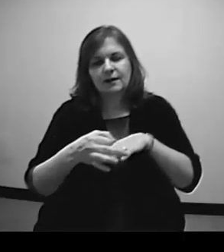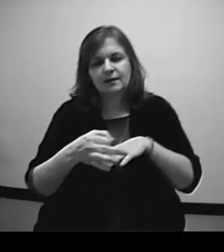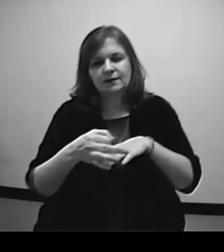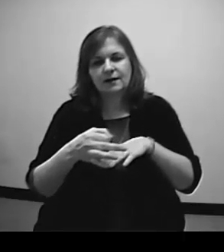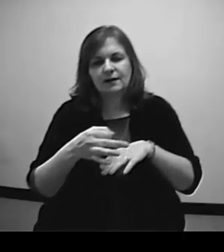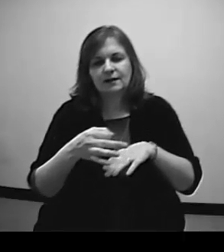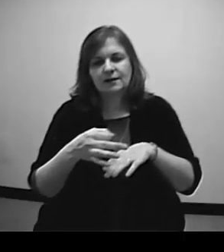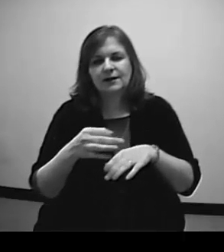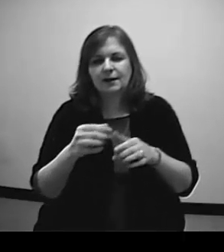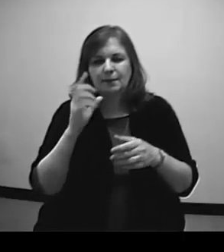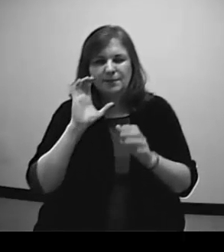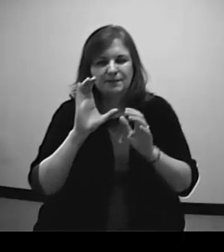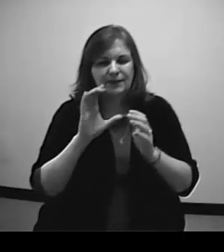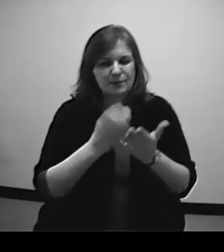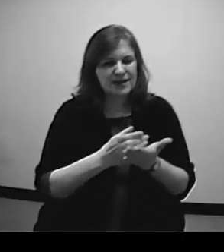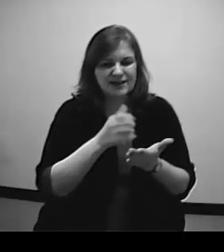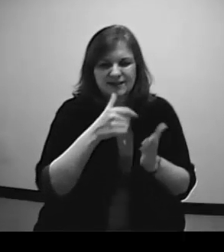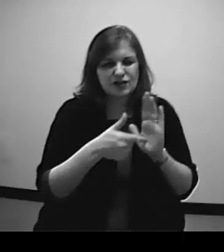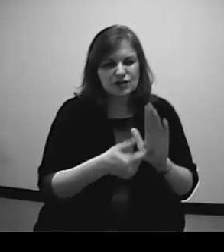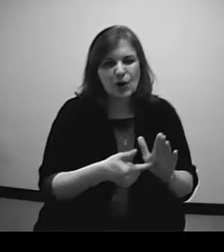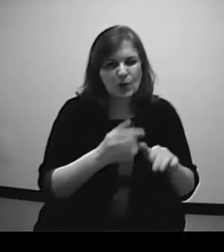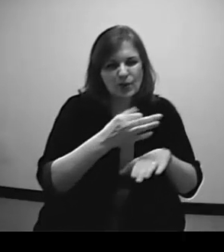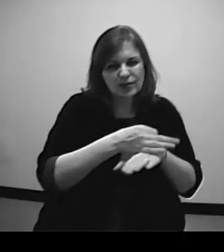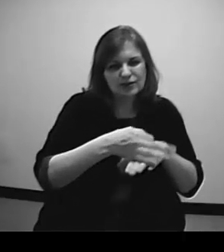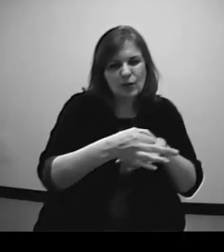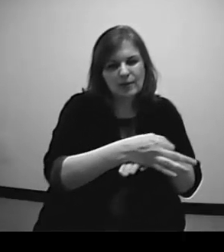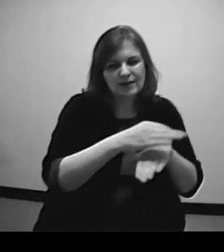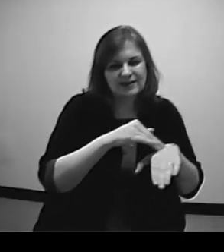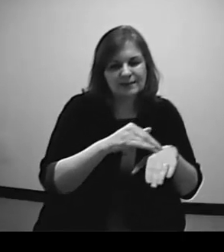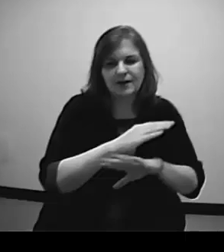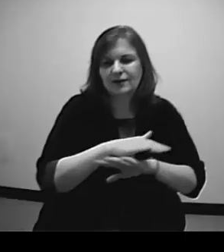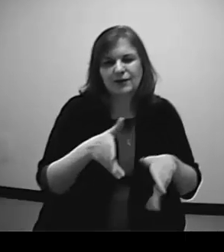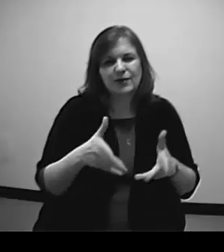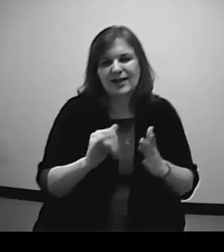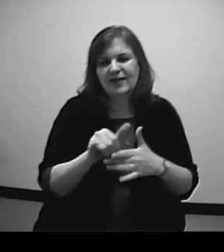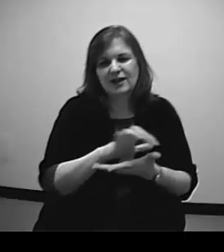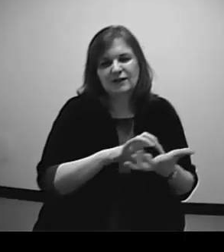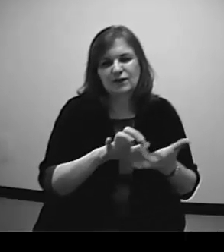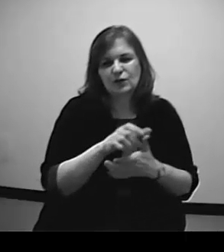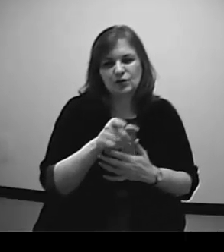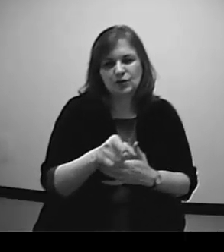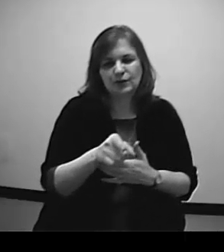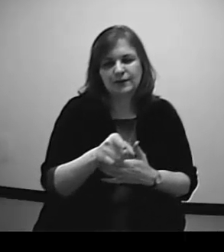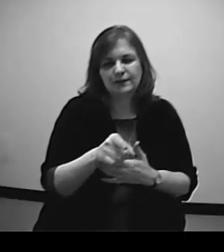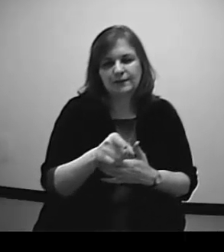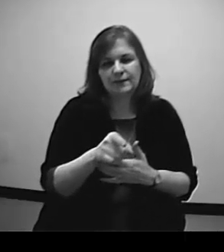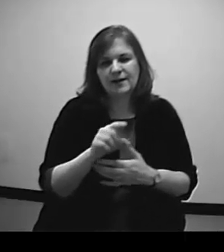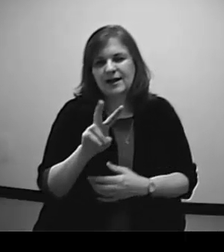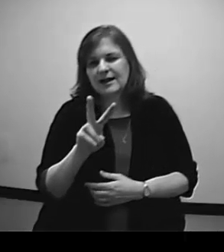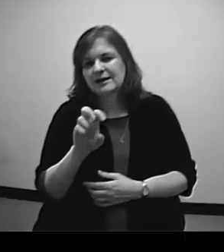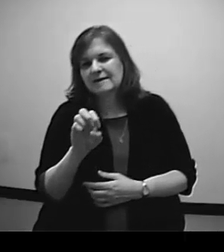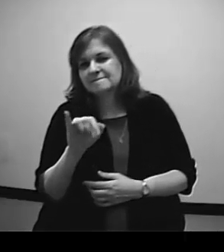Don't let that confuse you just because they're not drawn on the top side. The vein that we talked